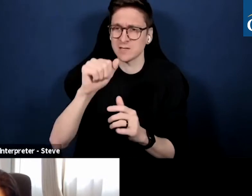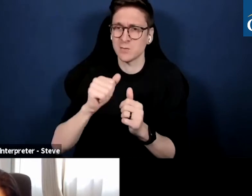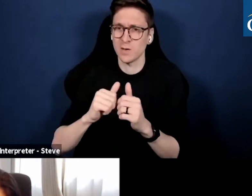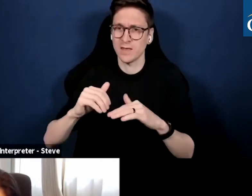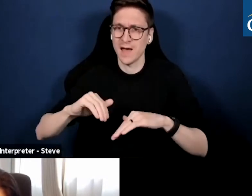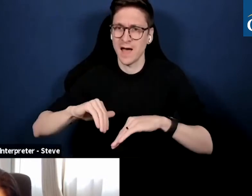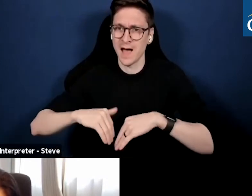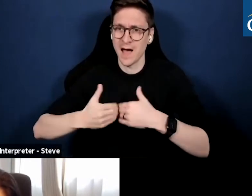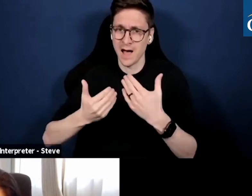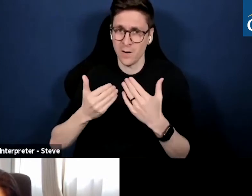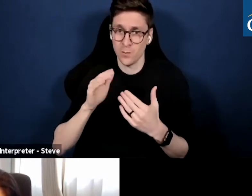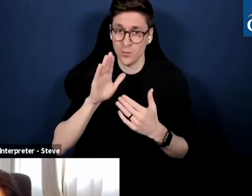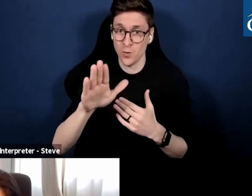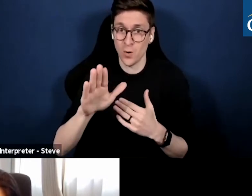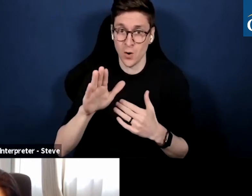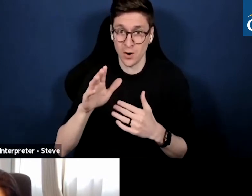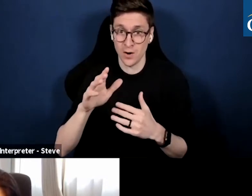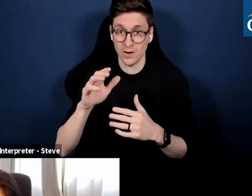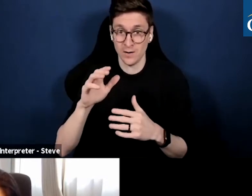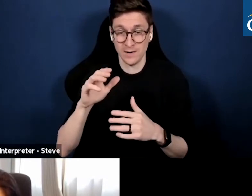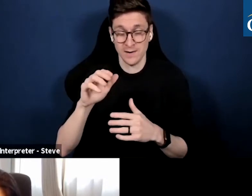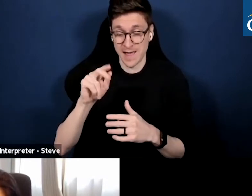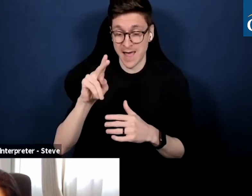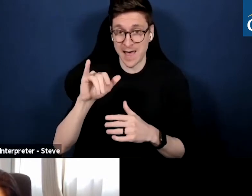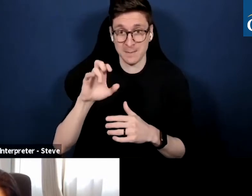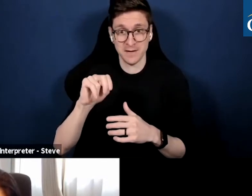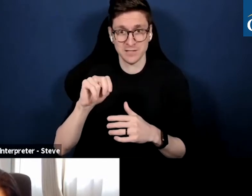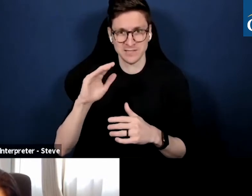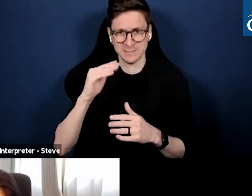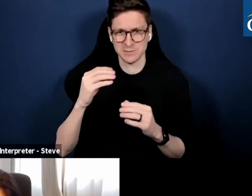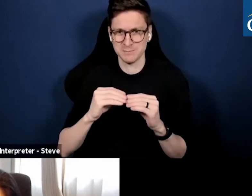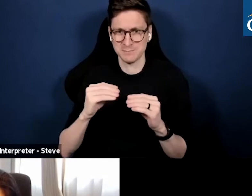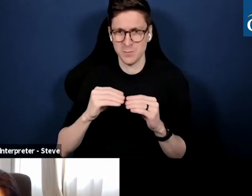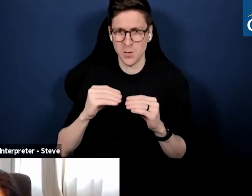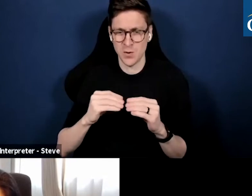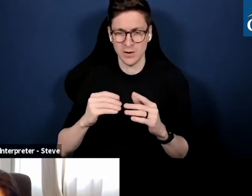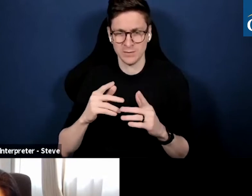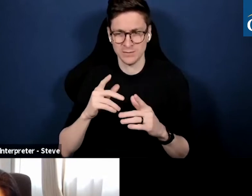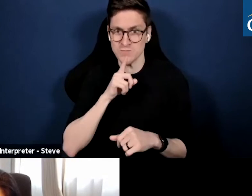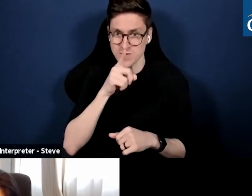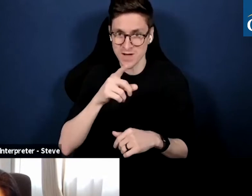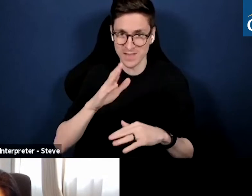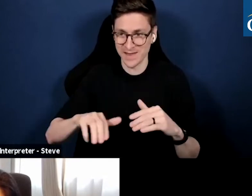animations look than other avatars that i've seen on youtube and video games for example